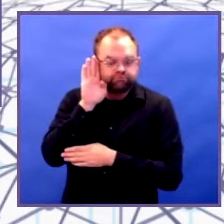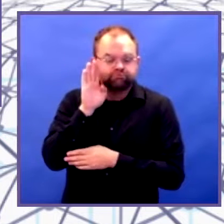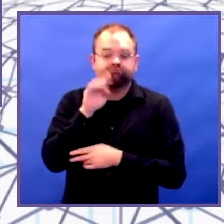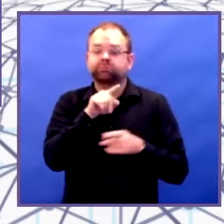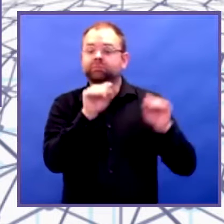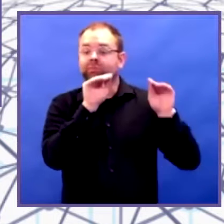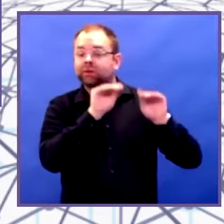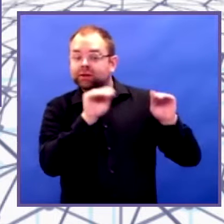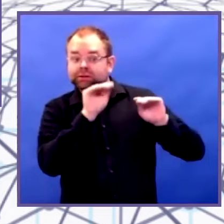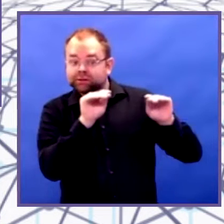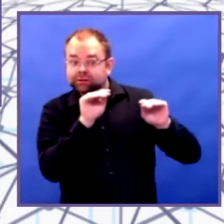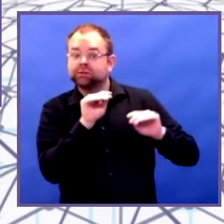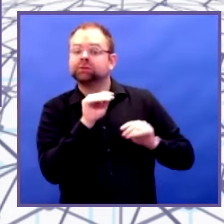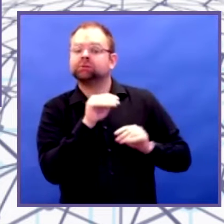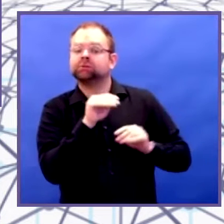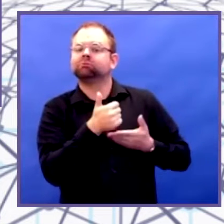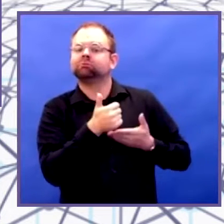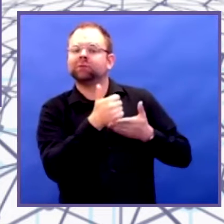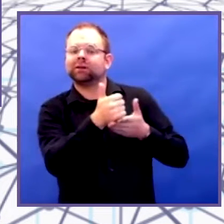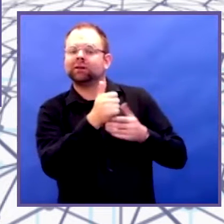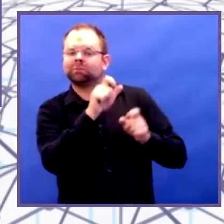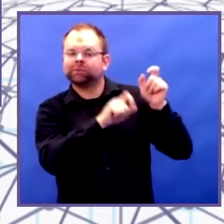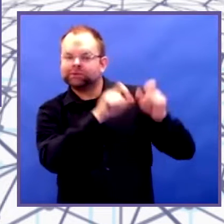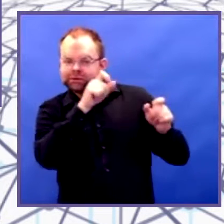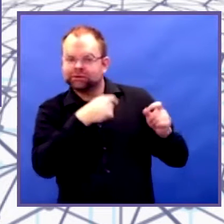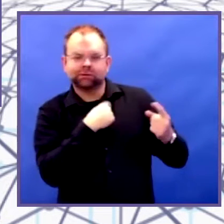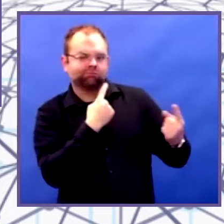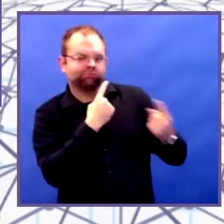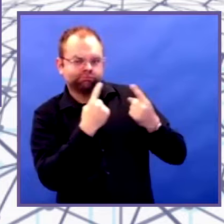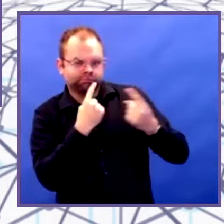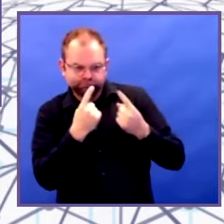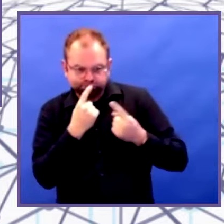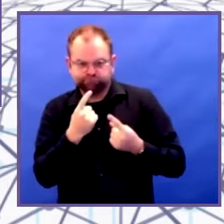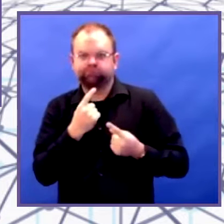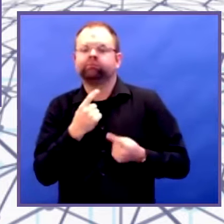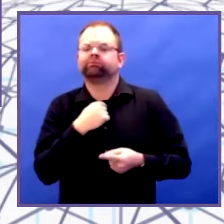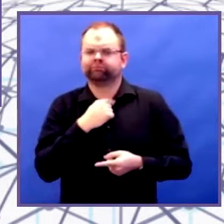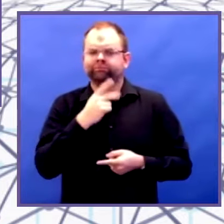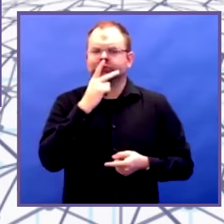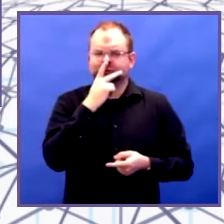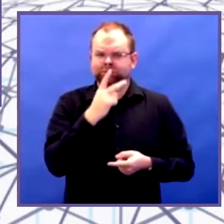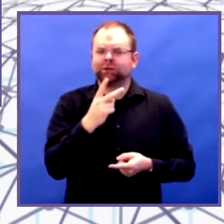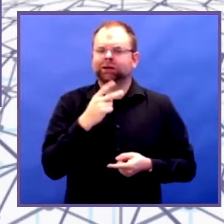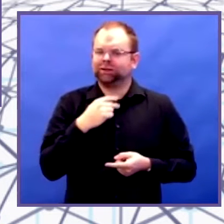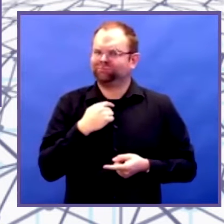Enabling their mobility, their social interactions, ability to get into the playground to eat